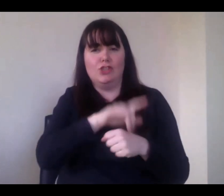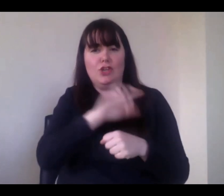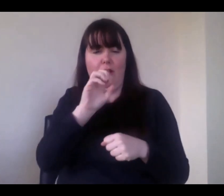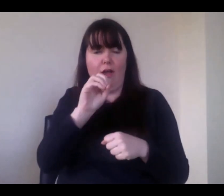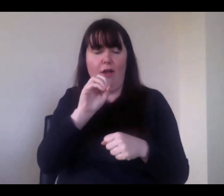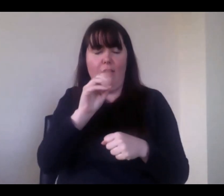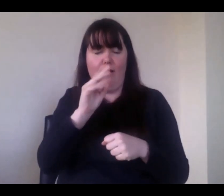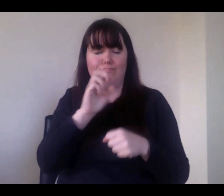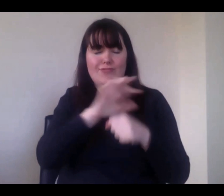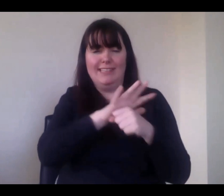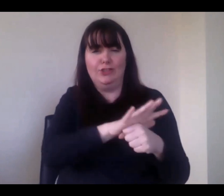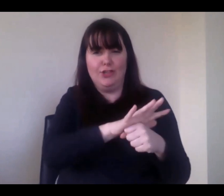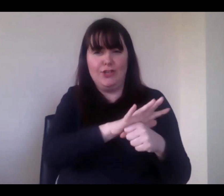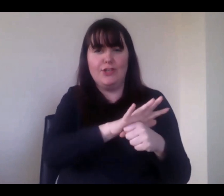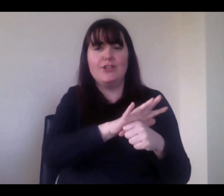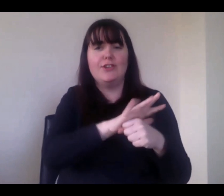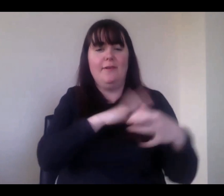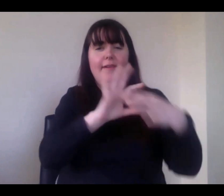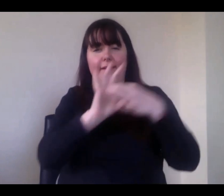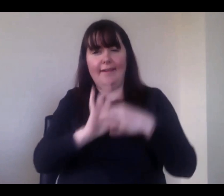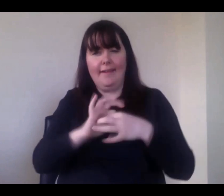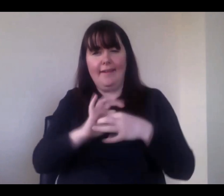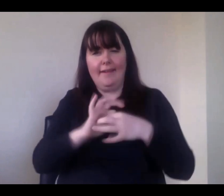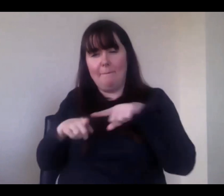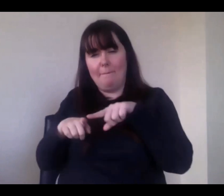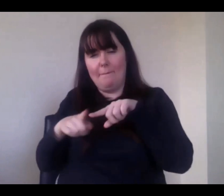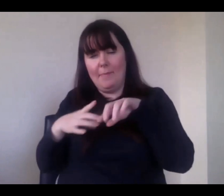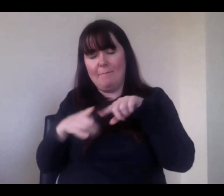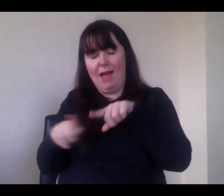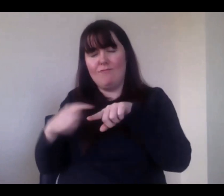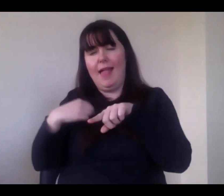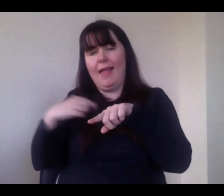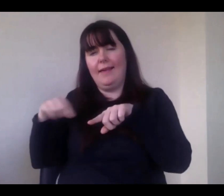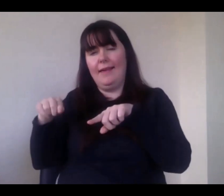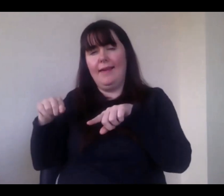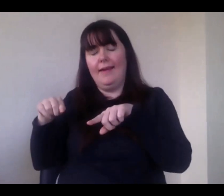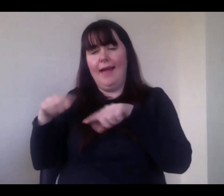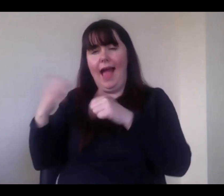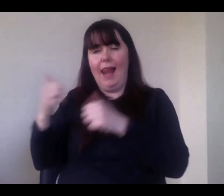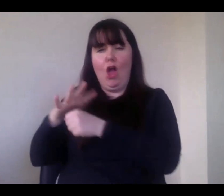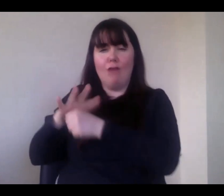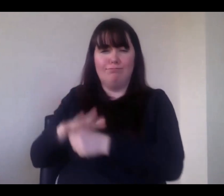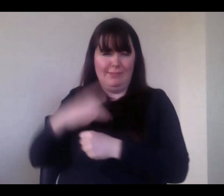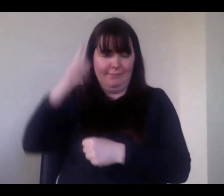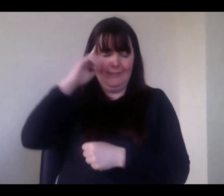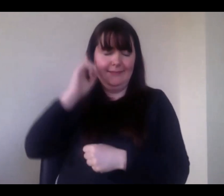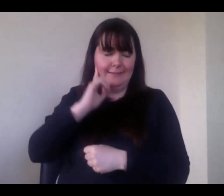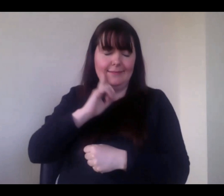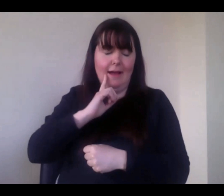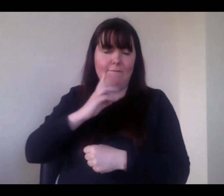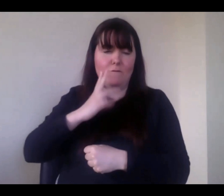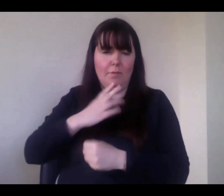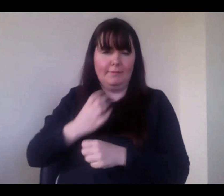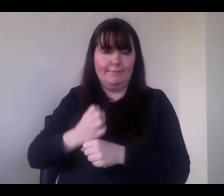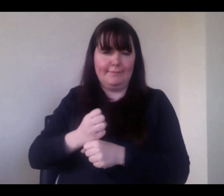we'll show you a little bit later. But we put her as the symbol of oppression actually, so